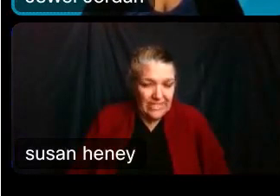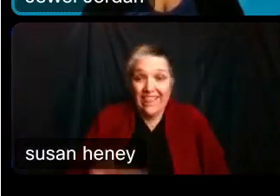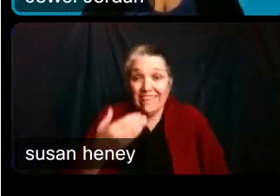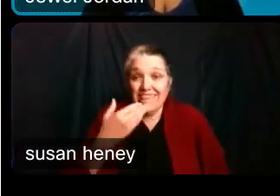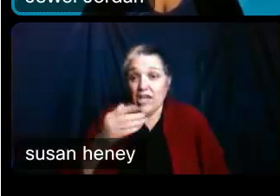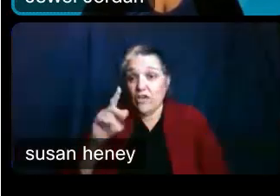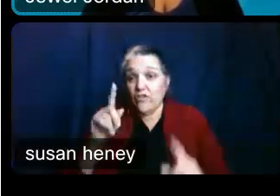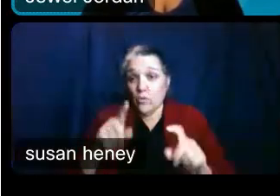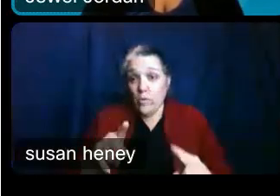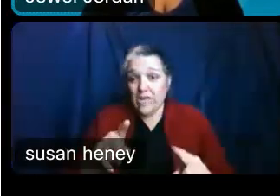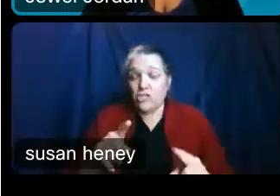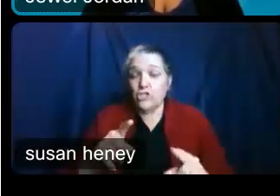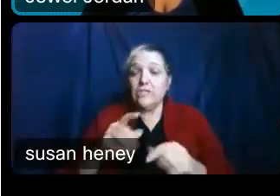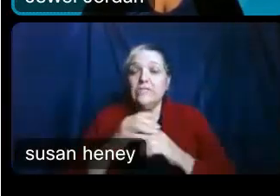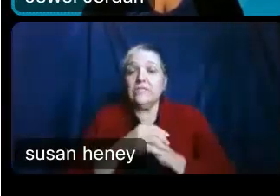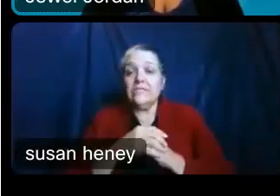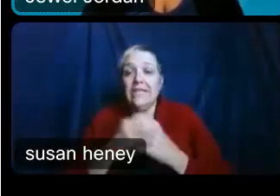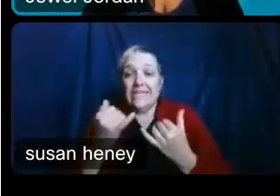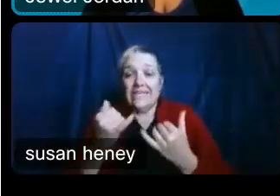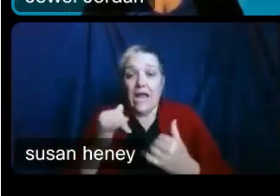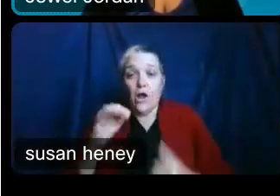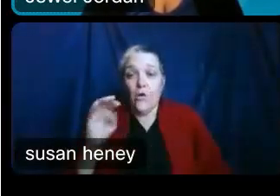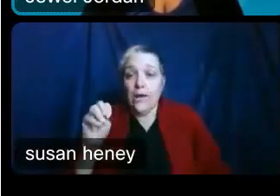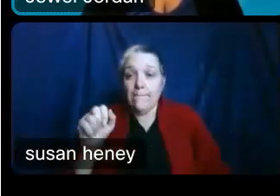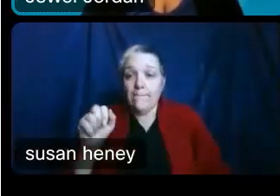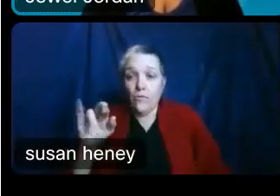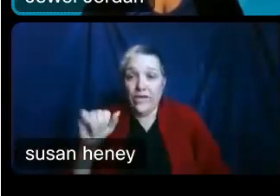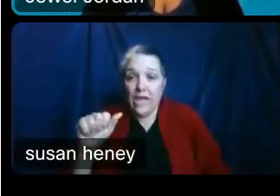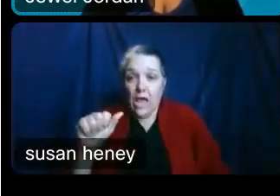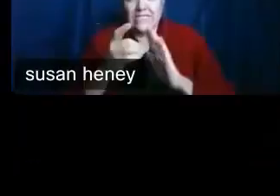now be – I’ll now hand it over to Maria for demonstration on data.census.gov.